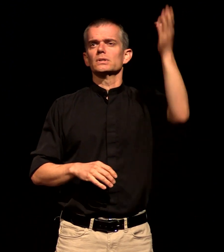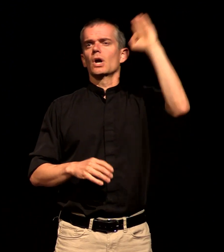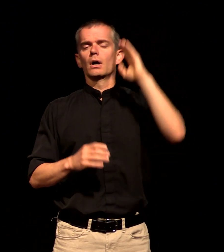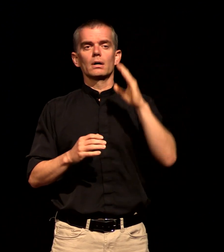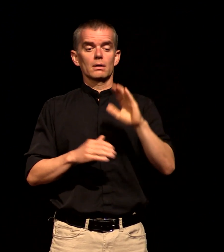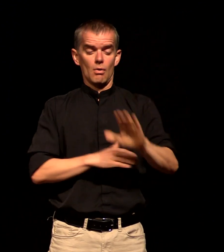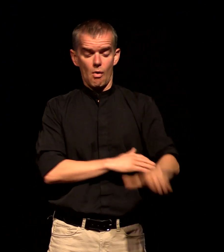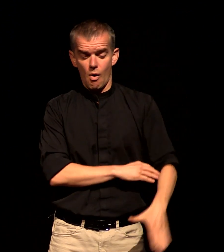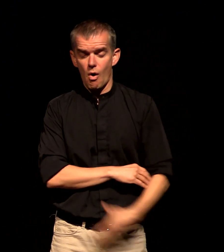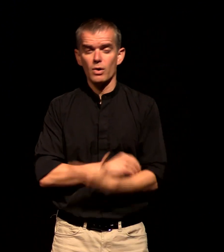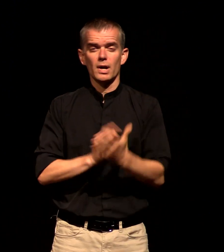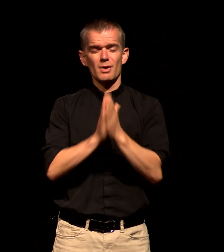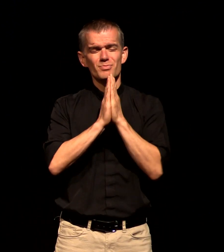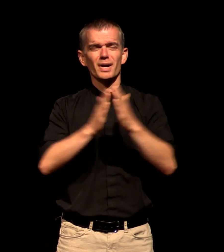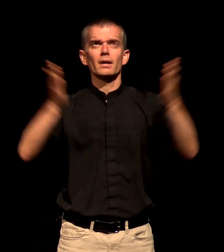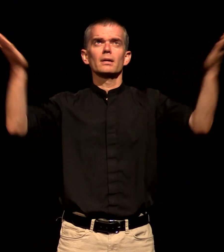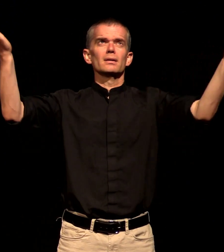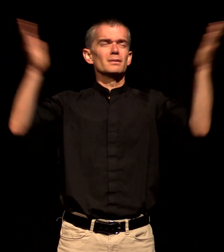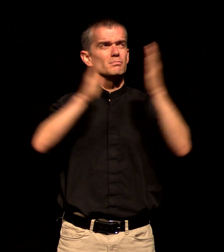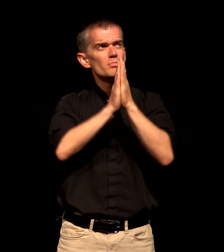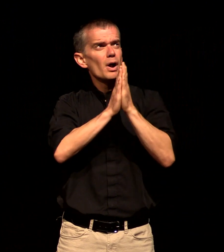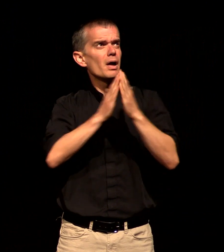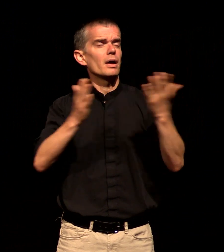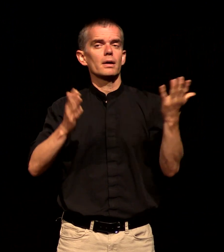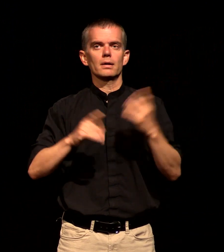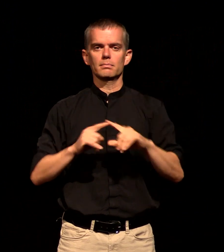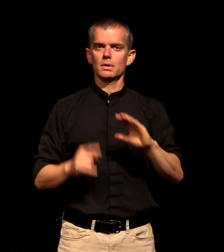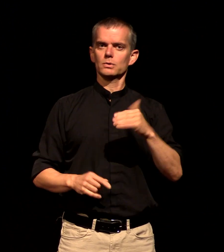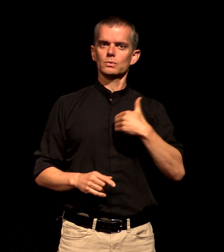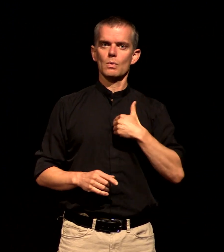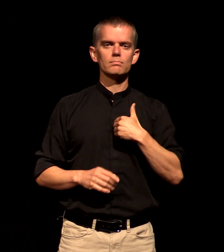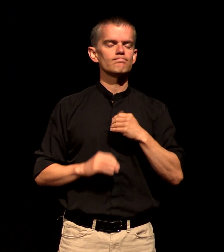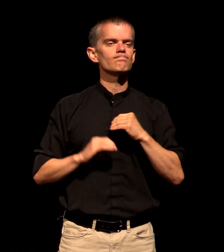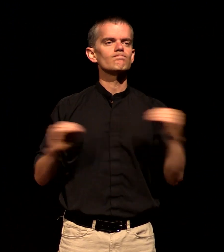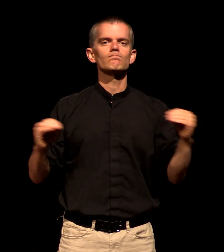hands lifted toward heaven, but my soul was not comforted. I